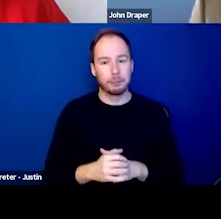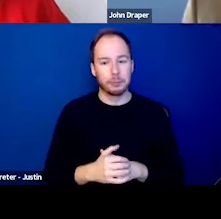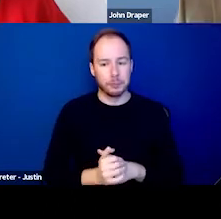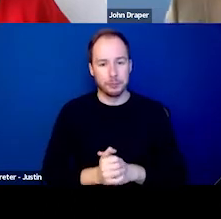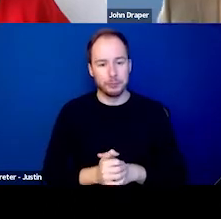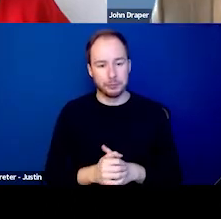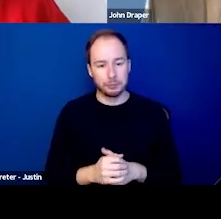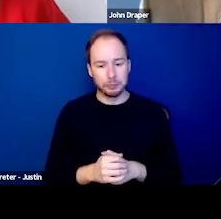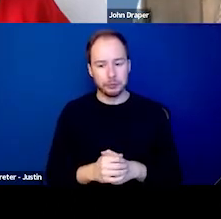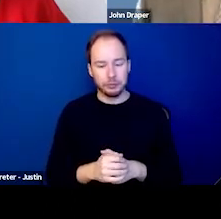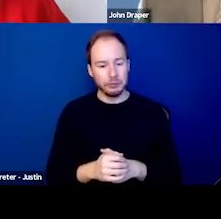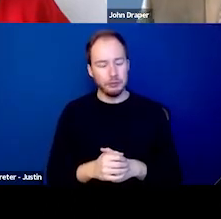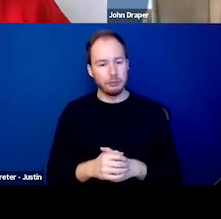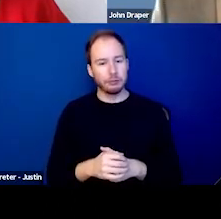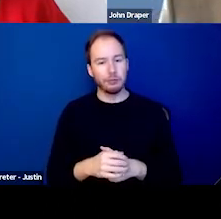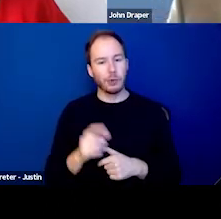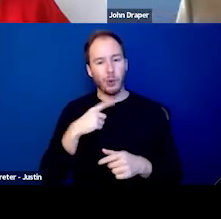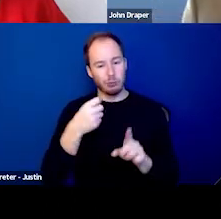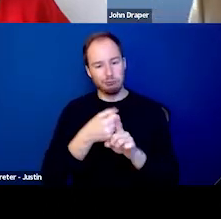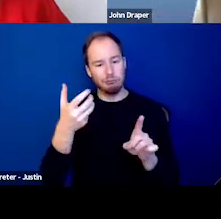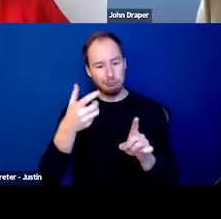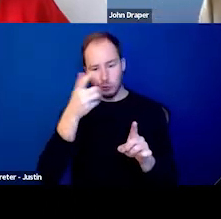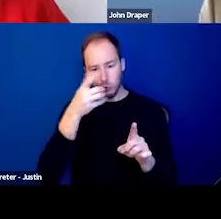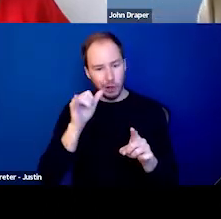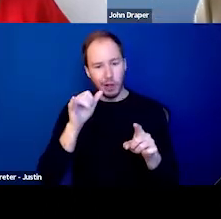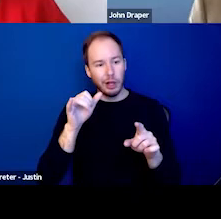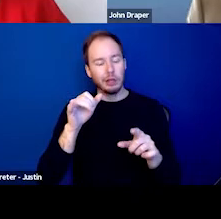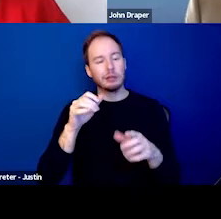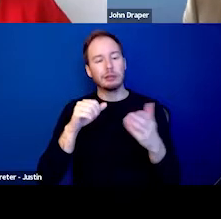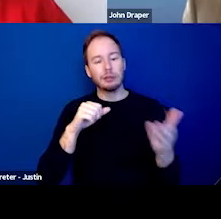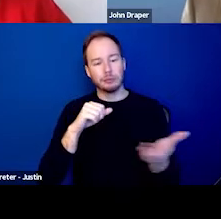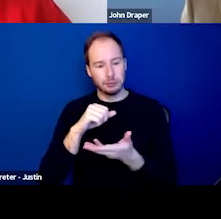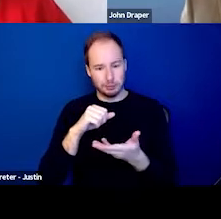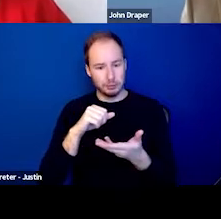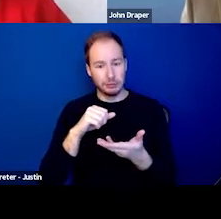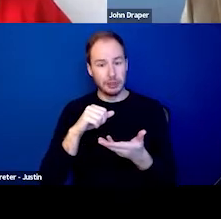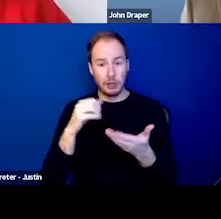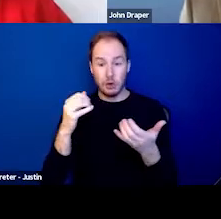So to give you a sense of where we are with these wonderful services, they don't exist everywhere.